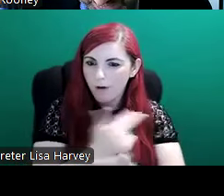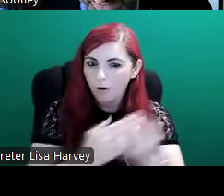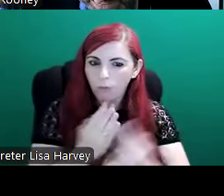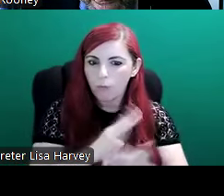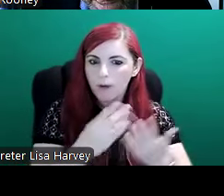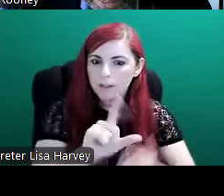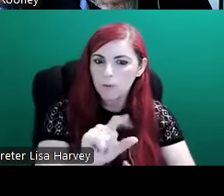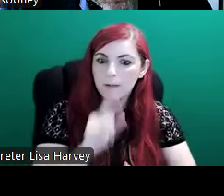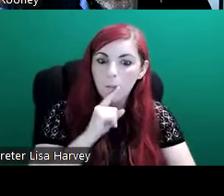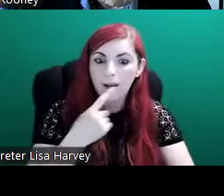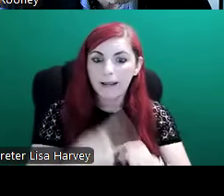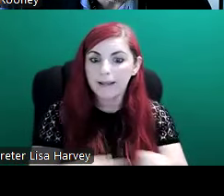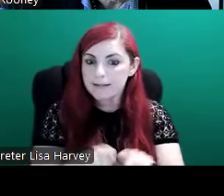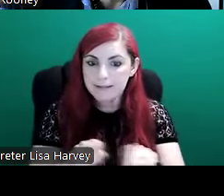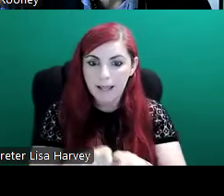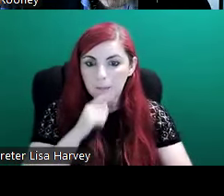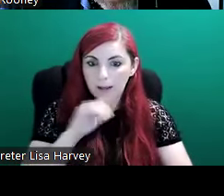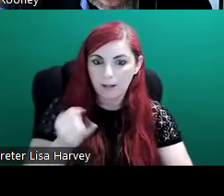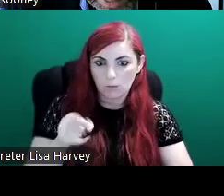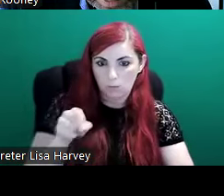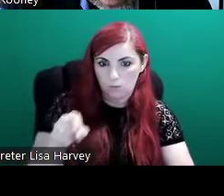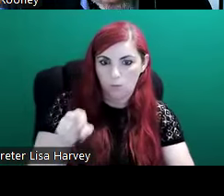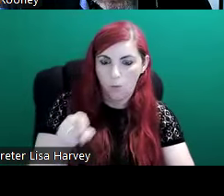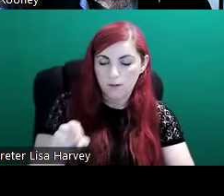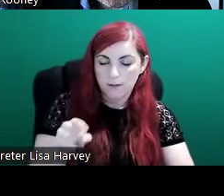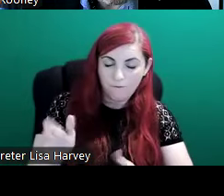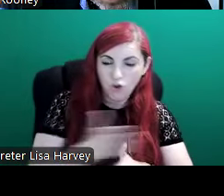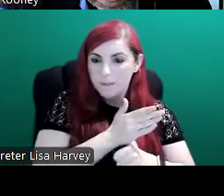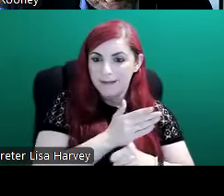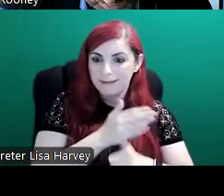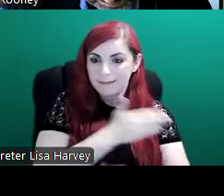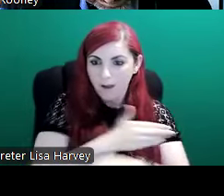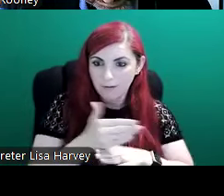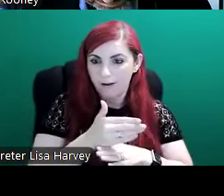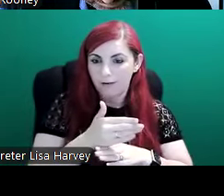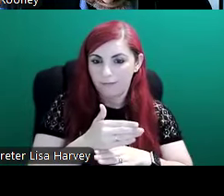believed that art was a fundamental pillar of a civilized society, and was for all